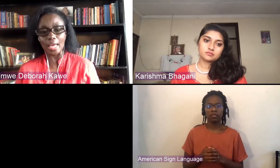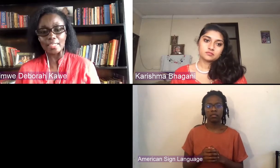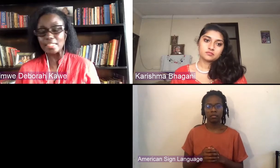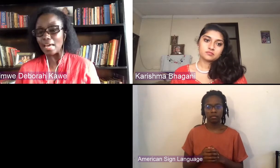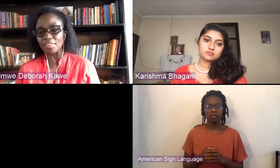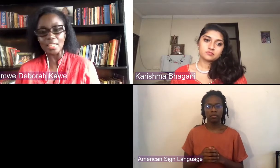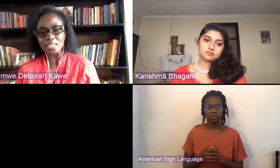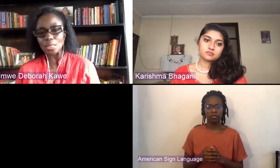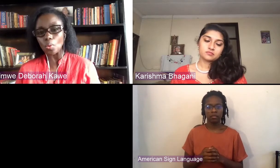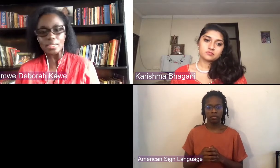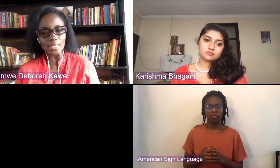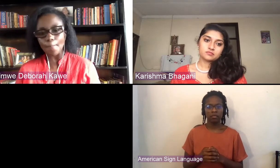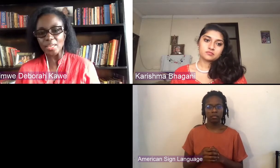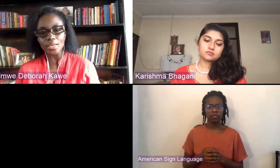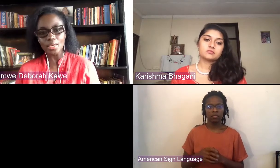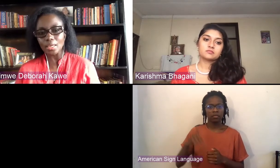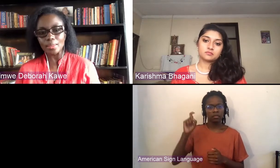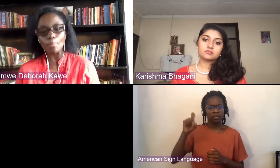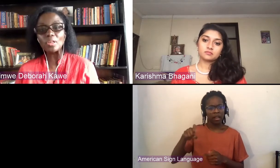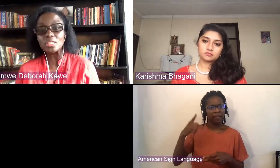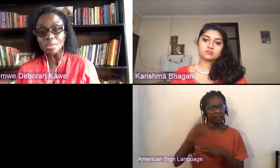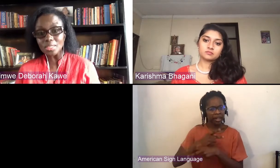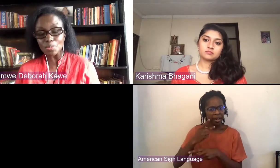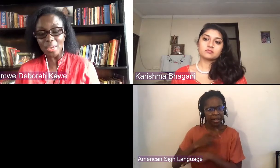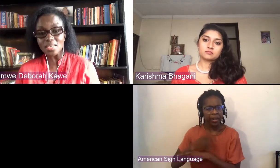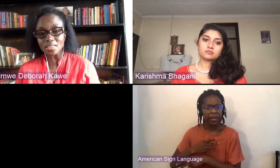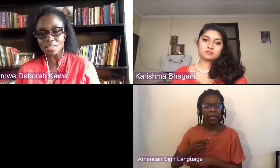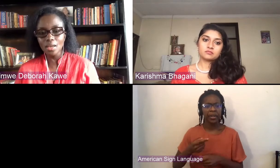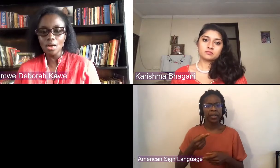like navigating what's happening in the political space